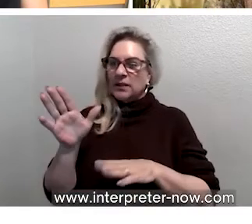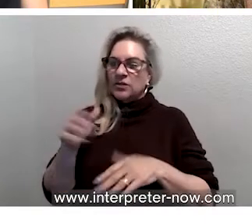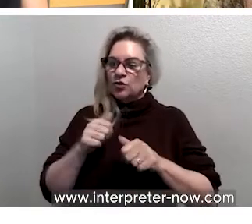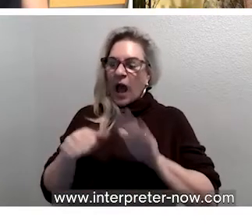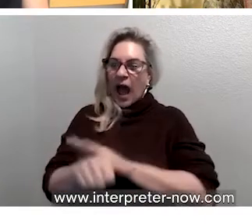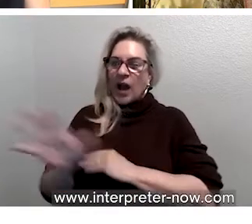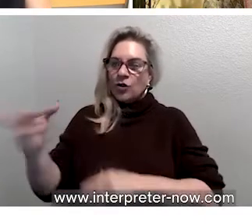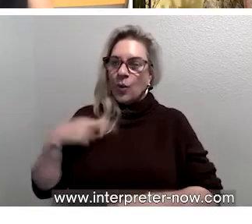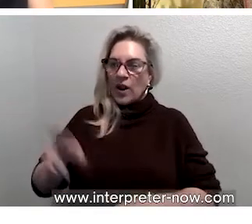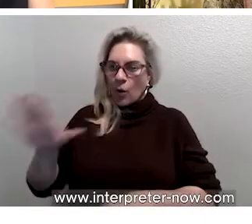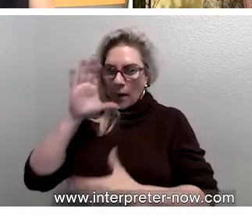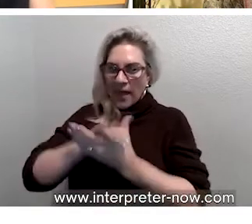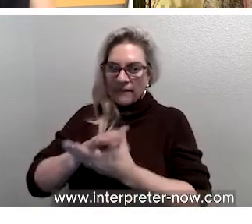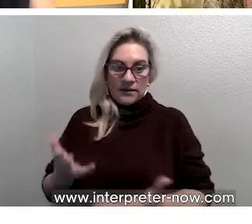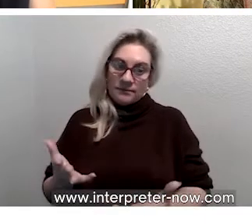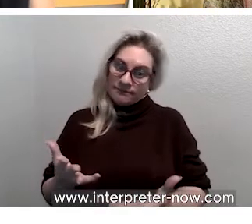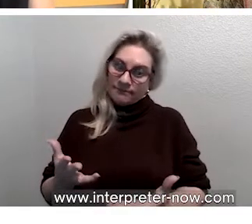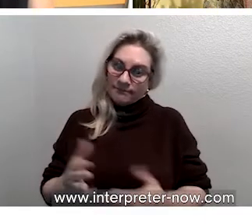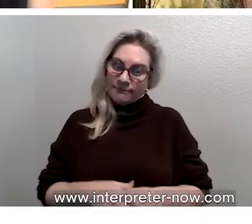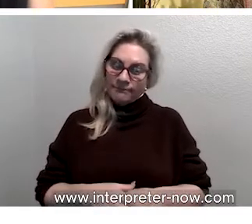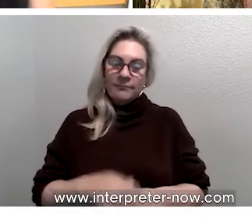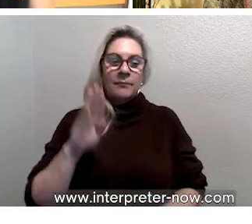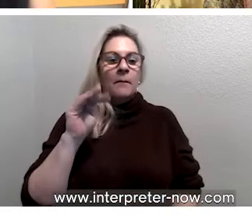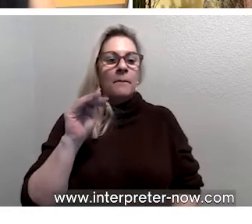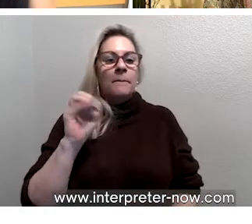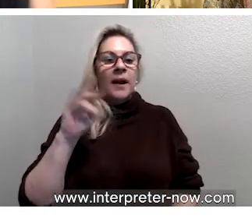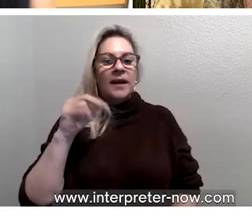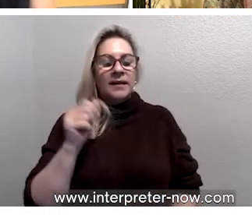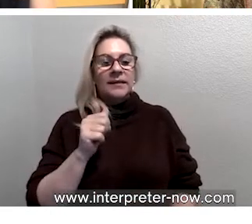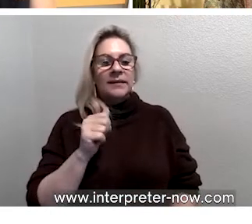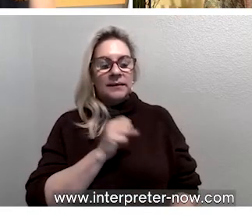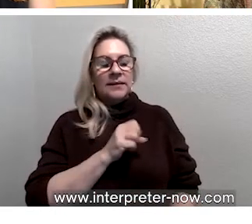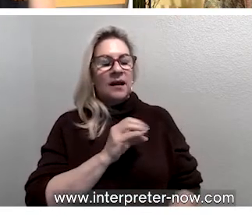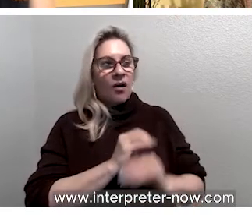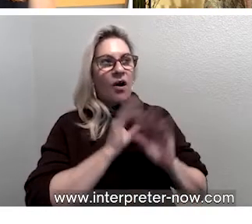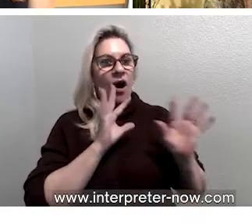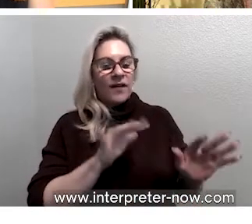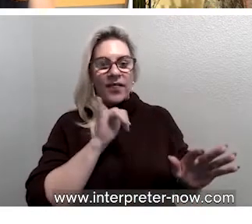Yeah, obviously, that is not belonging.